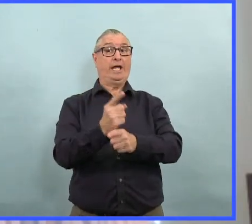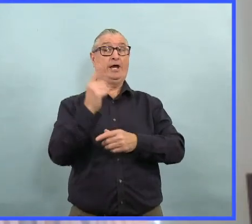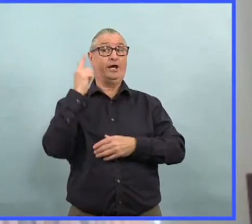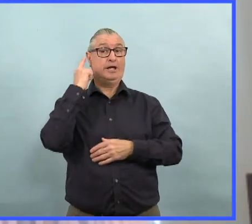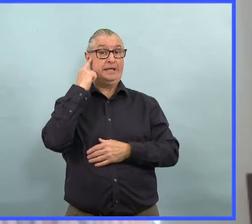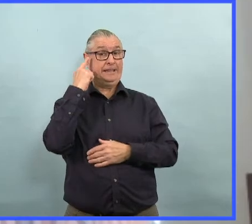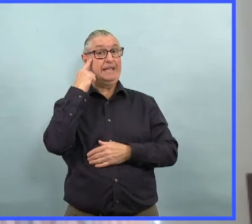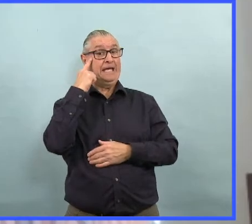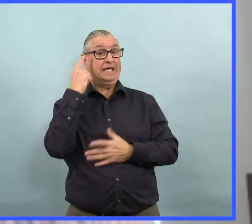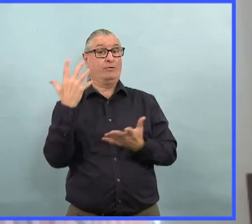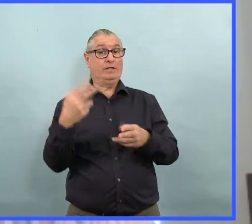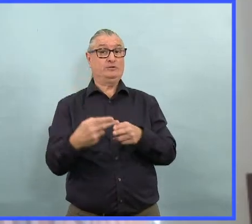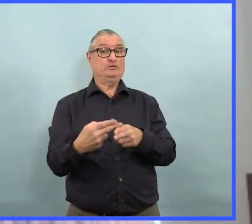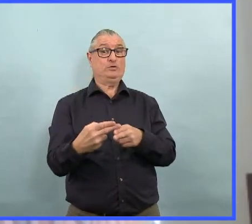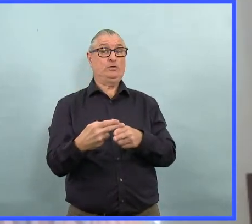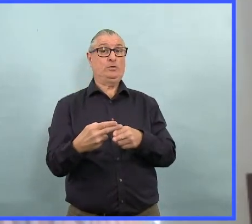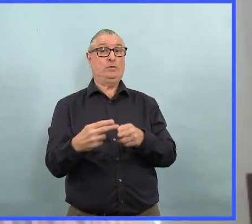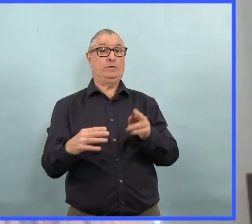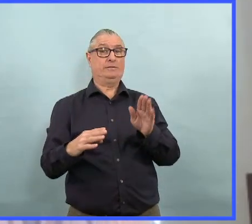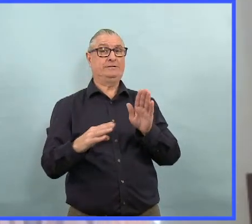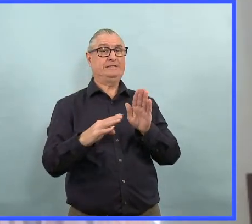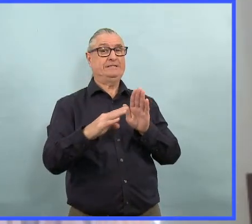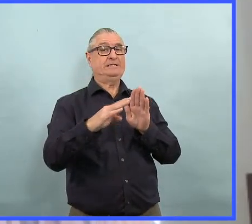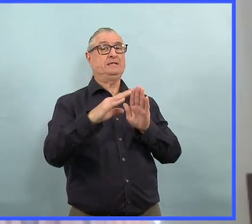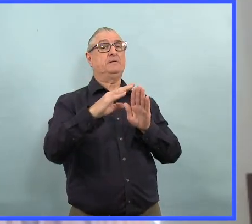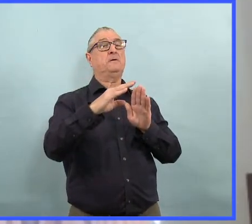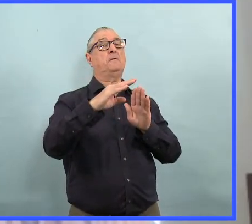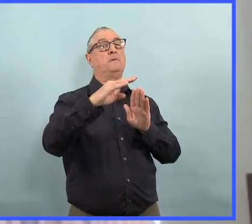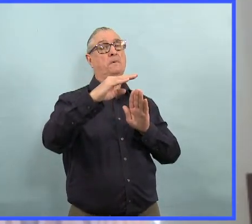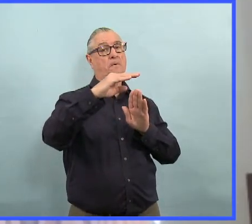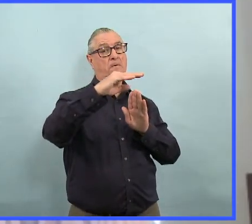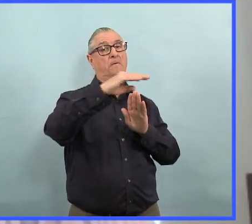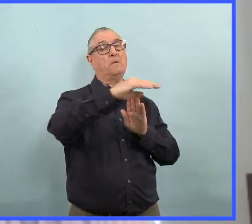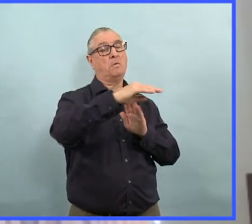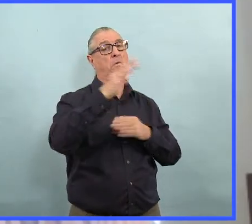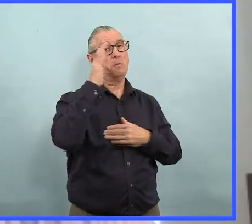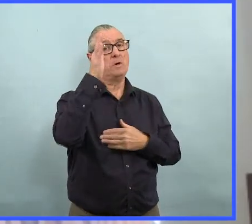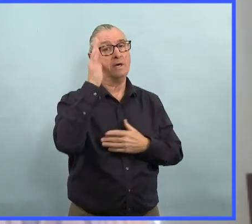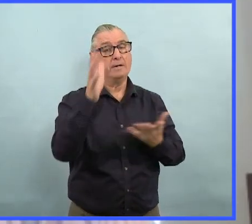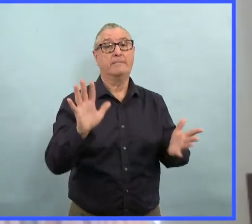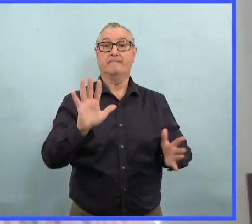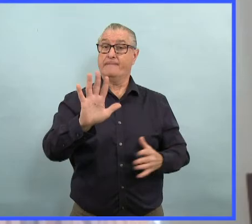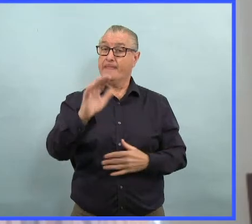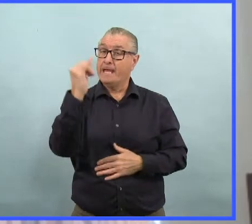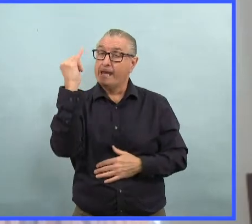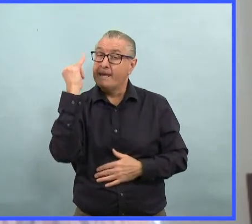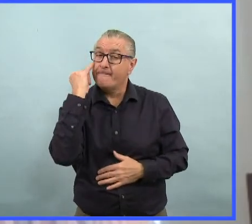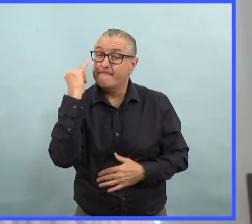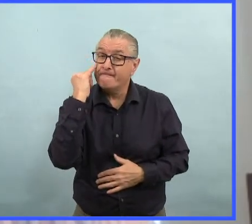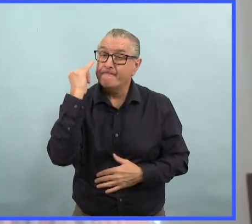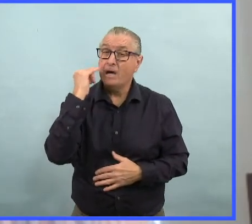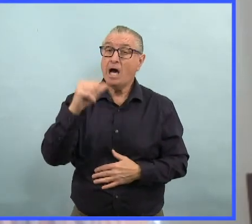if we maintain the same trajectory as other other regions but right now i can't point